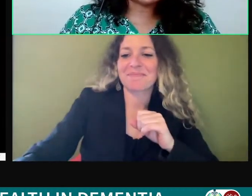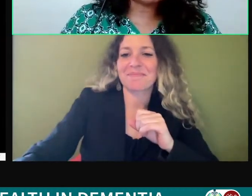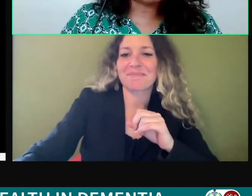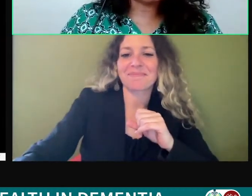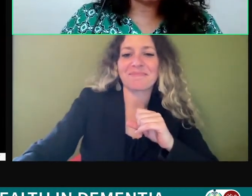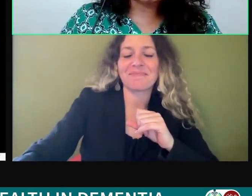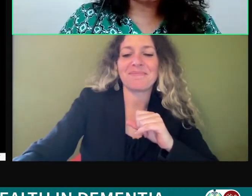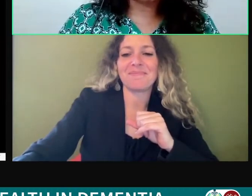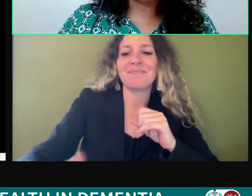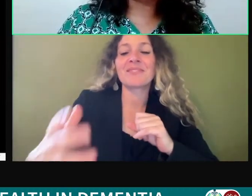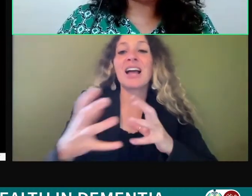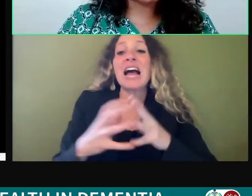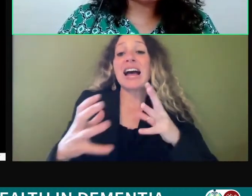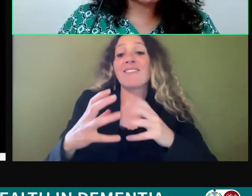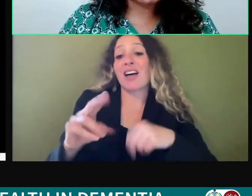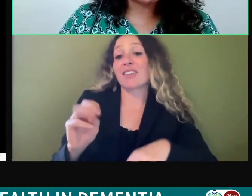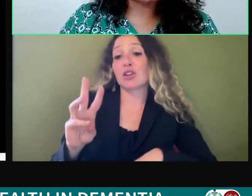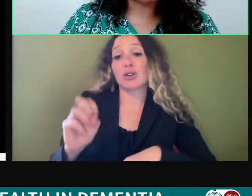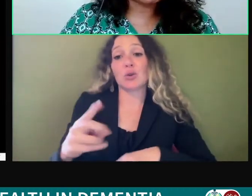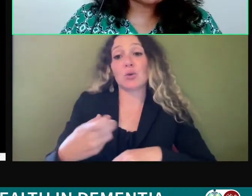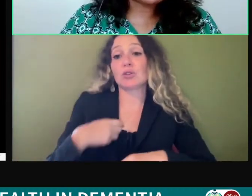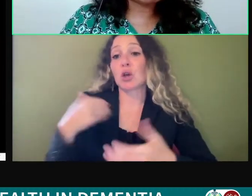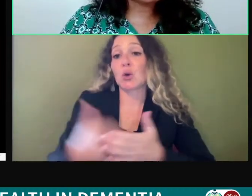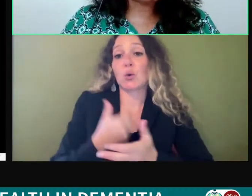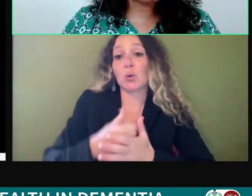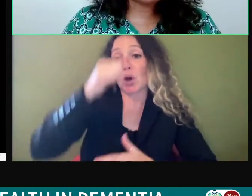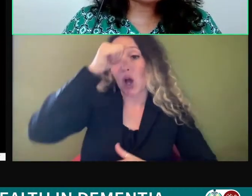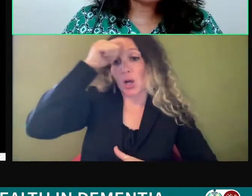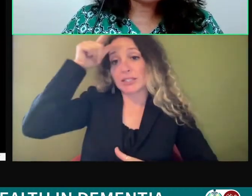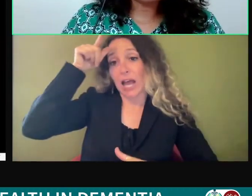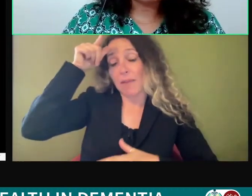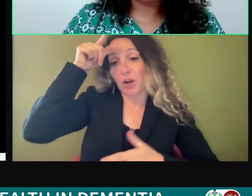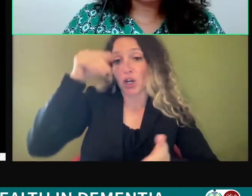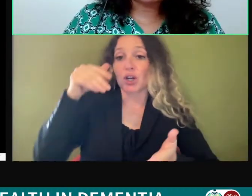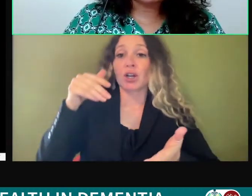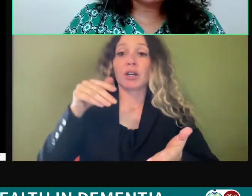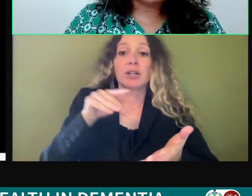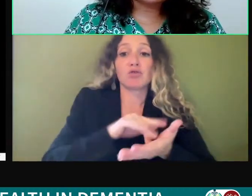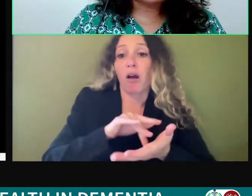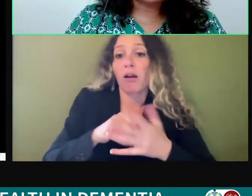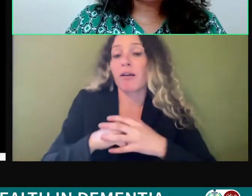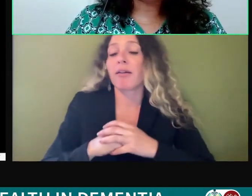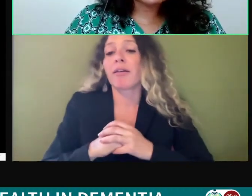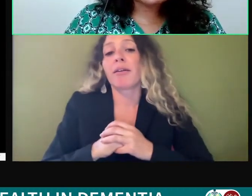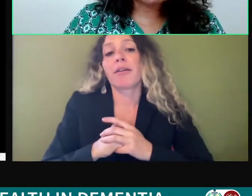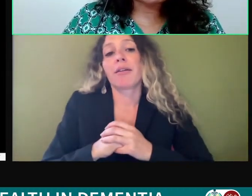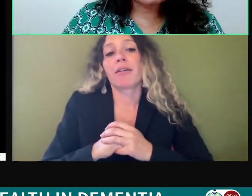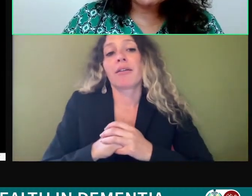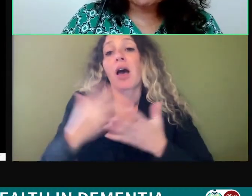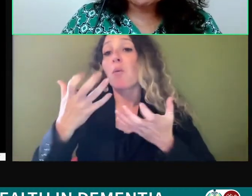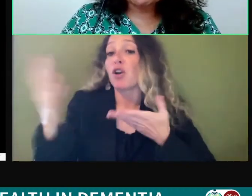last few years about new Alzheimer's drugs. And I wanted to bring a clinician and researcher really